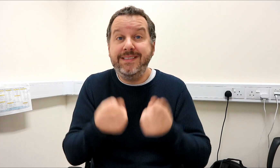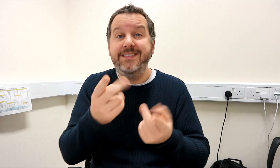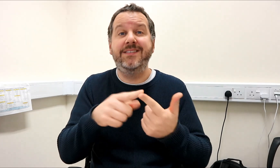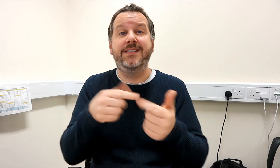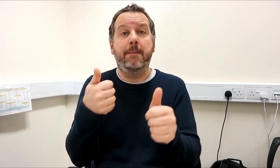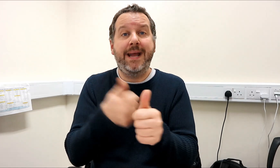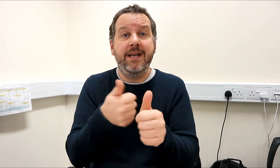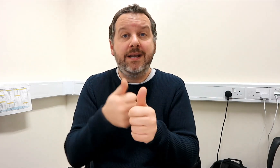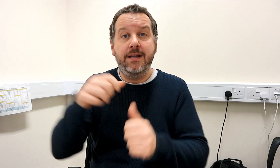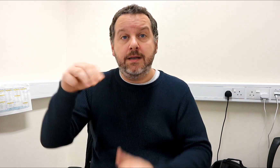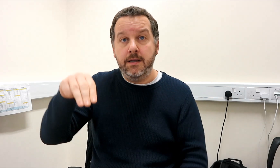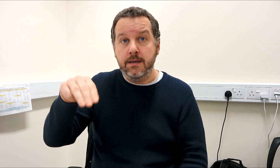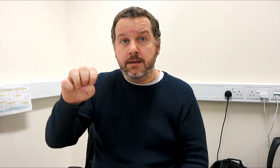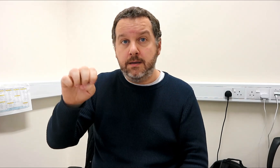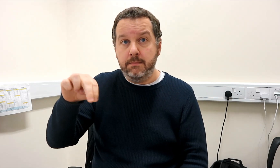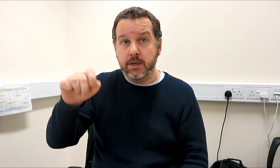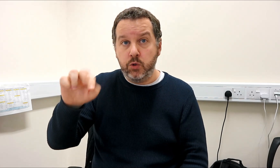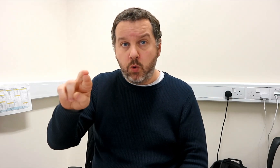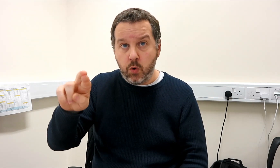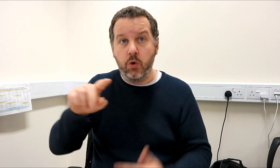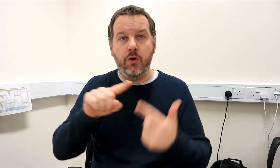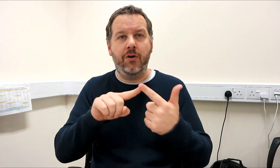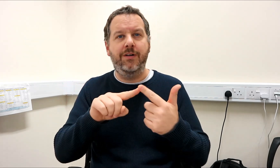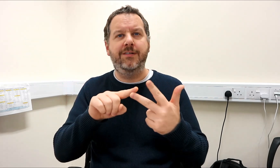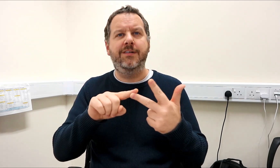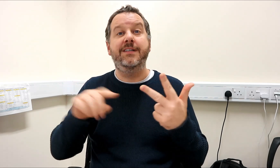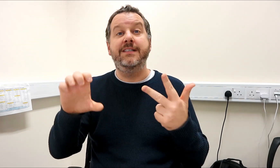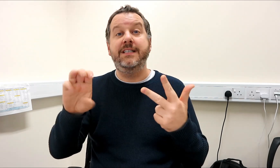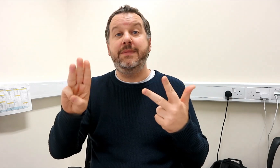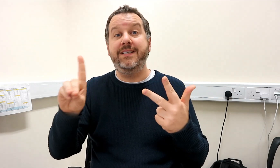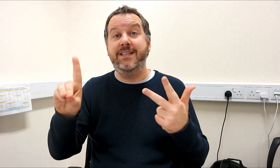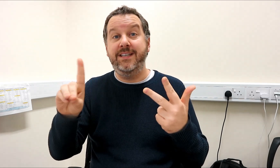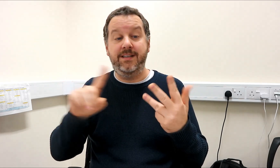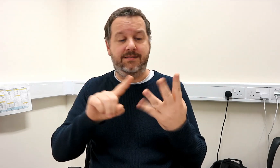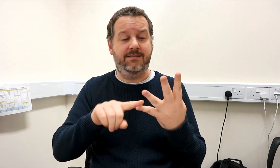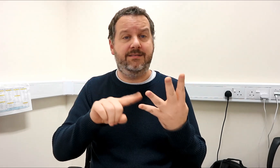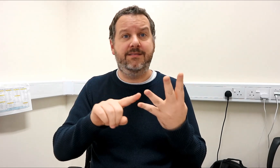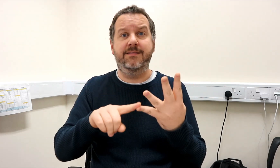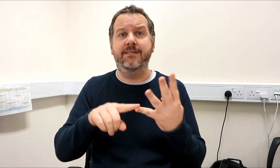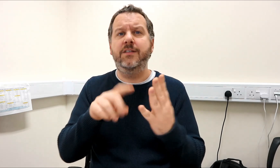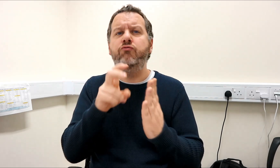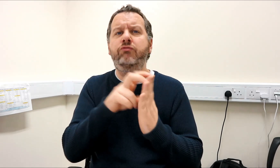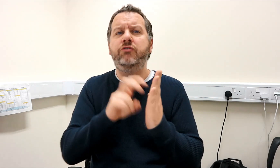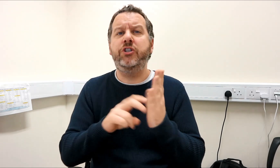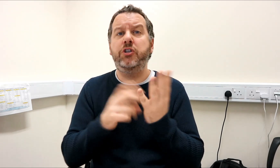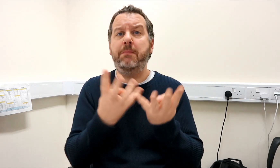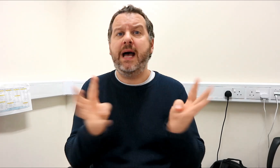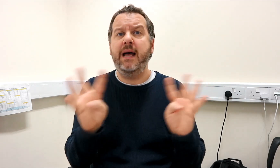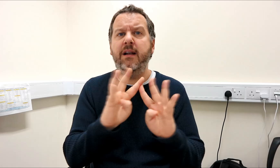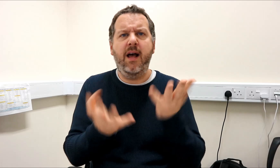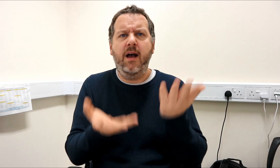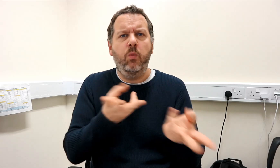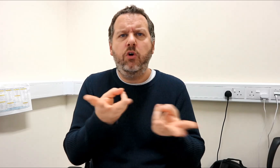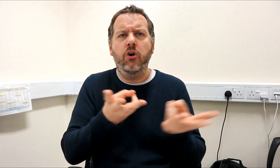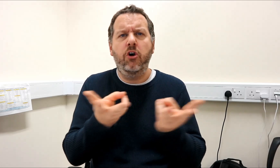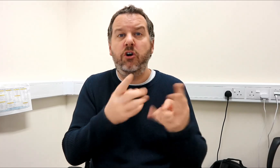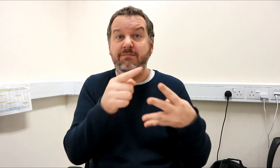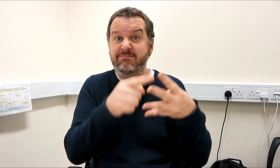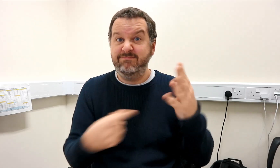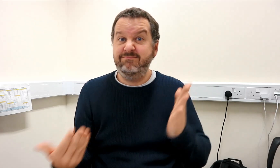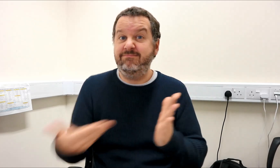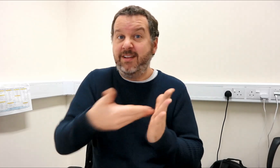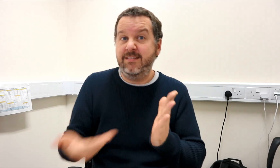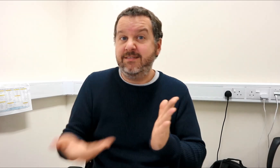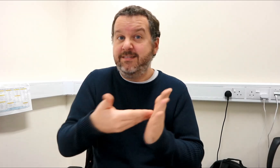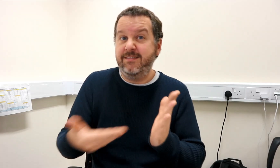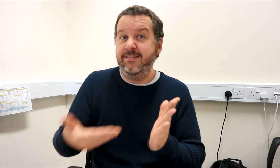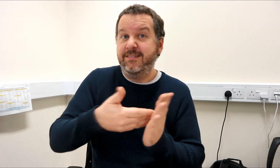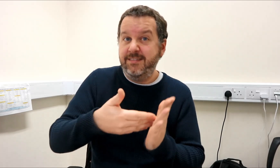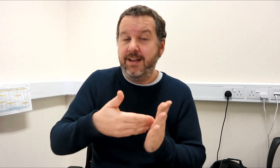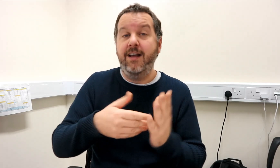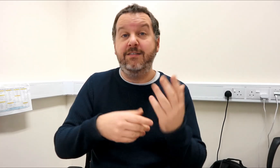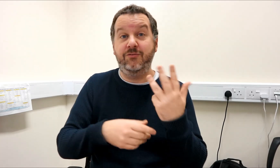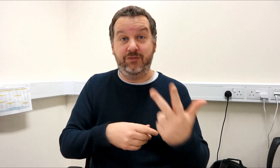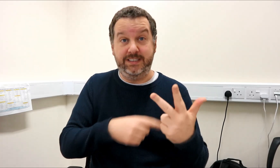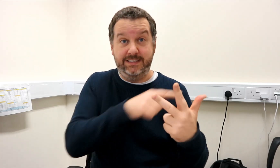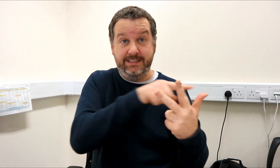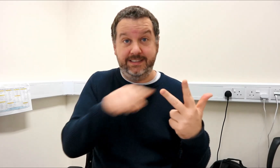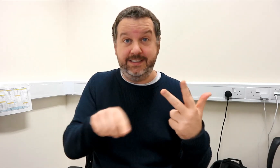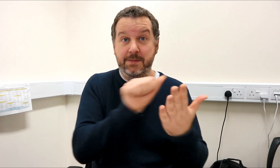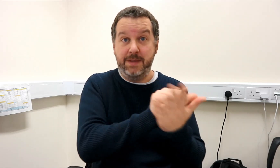and made additions in such areas as assessments, mentoring, CPD, and the working of the Registration Panel.